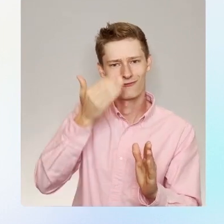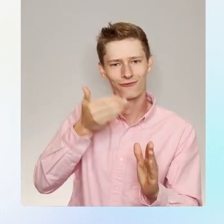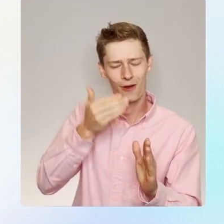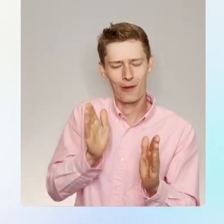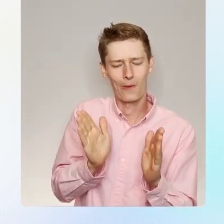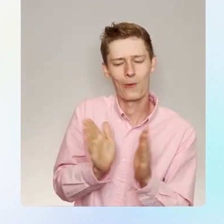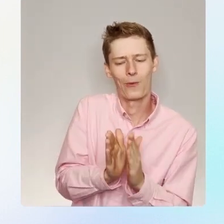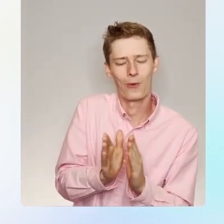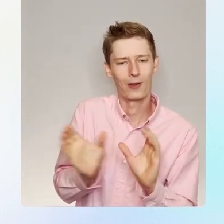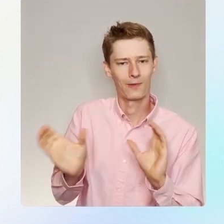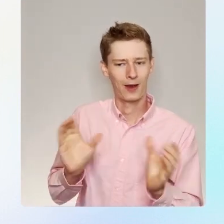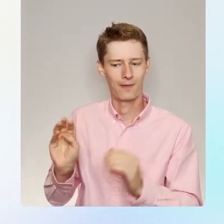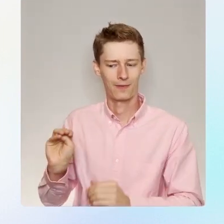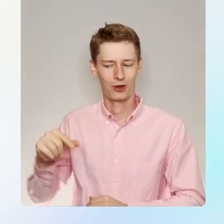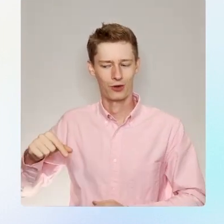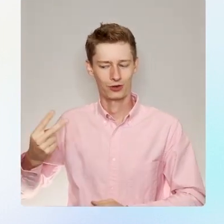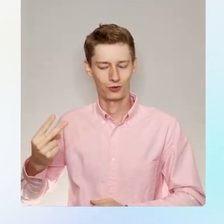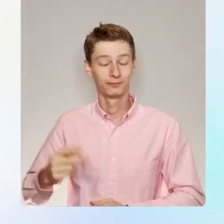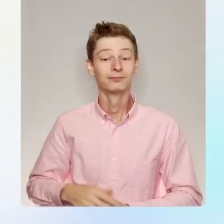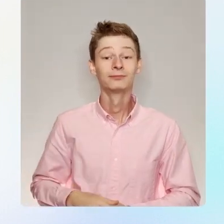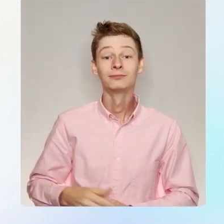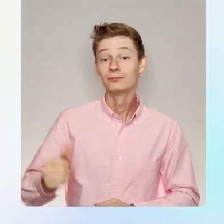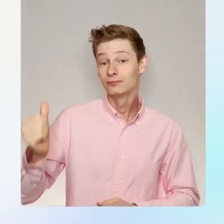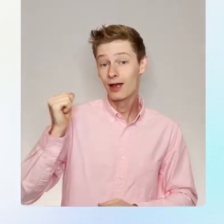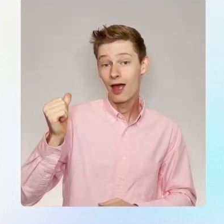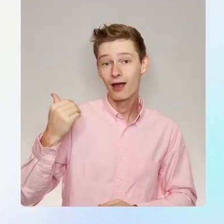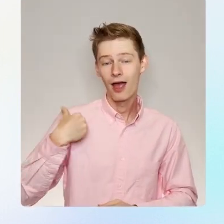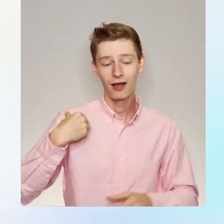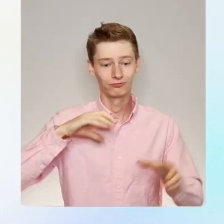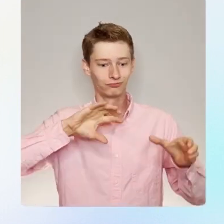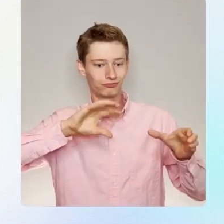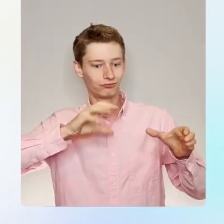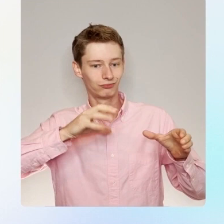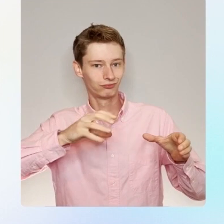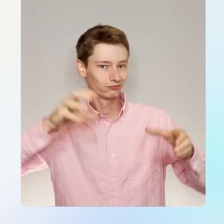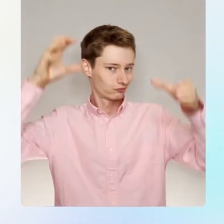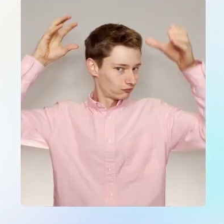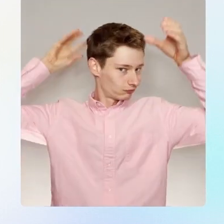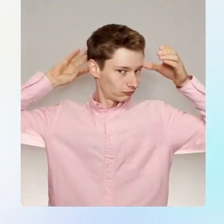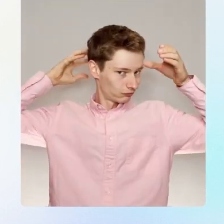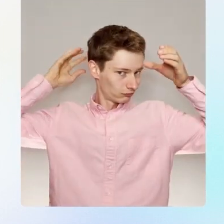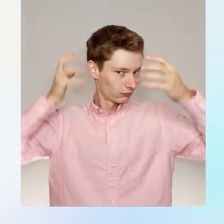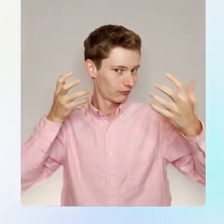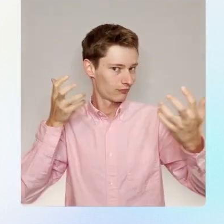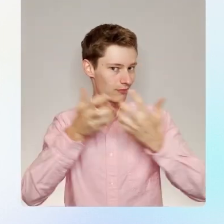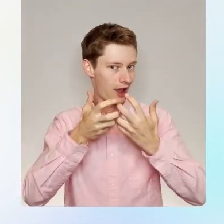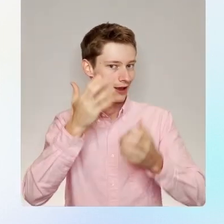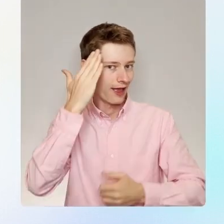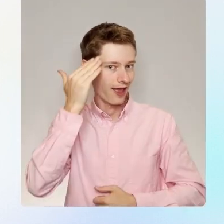In the back, there's a fit wheel for precise adjustment, and you can also adjust the level